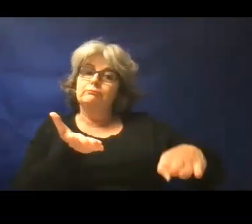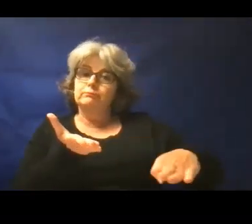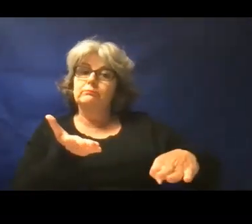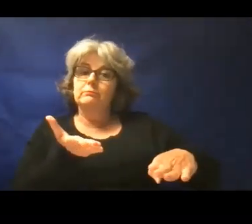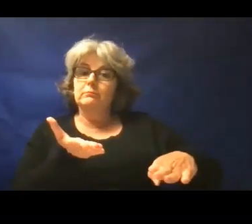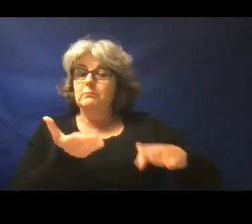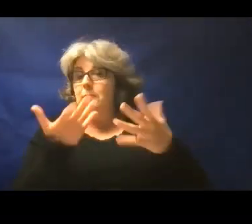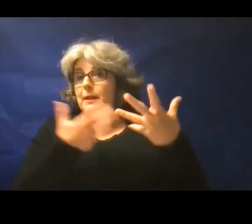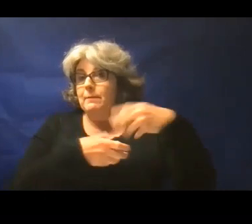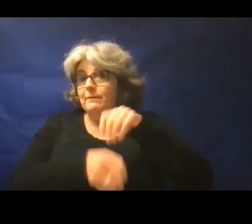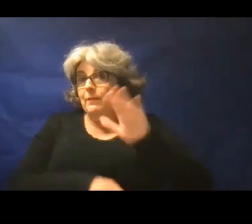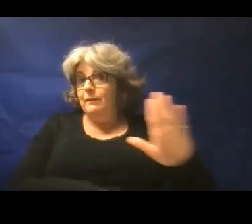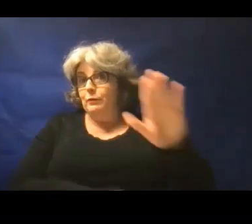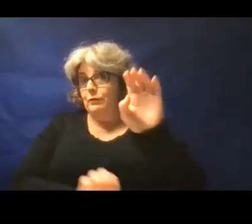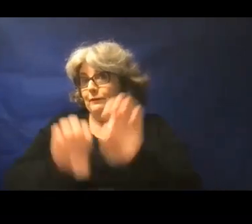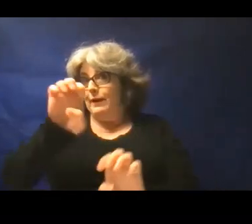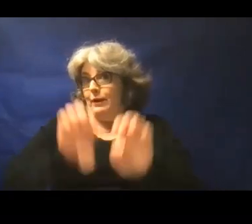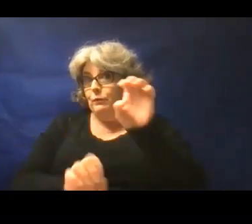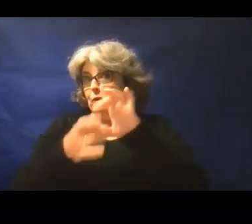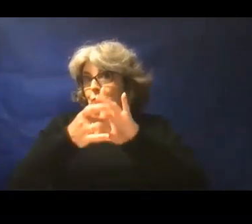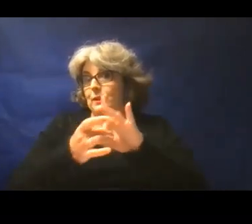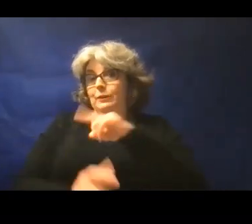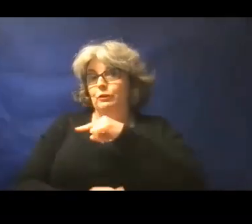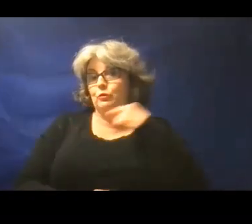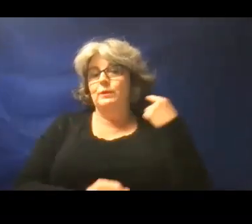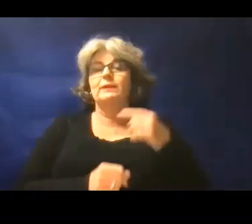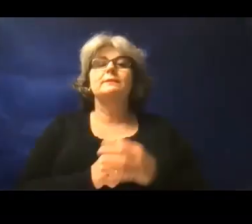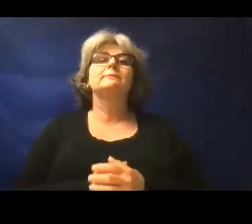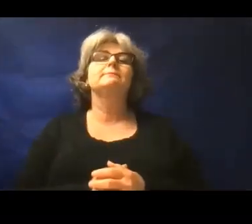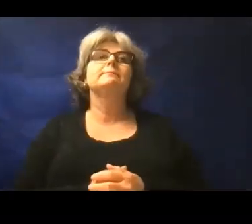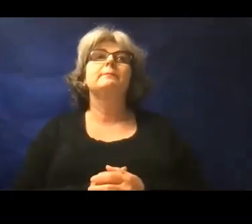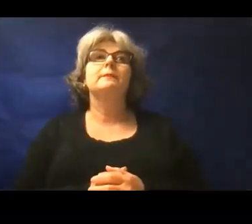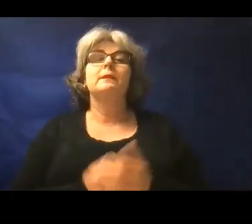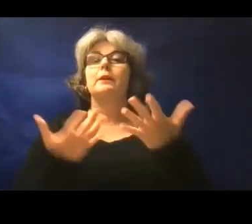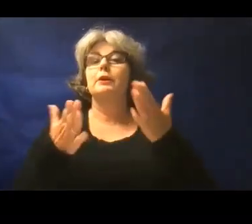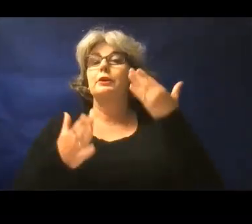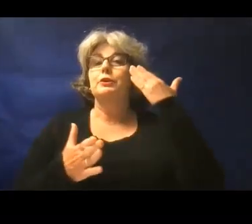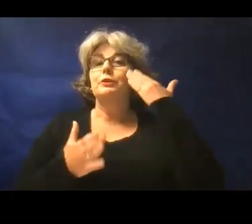into your evaluation of risk also the as many of you know the Biden administration has already